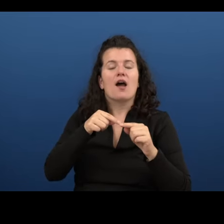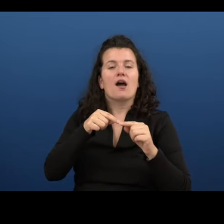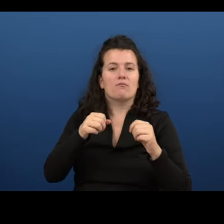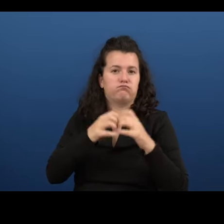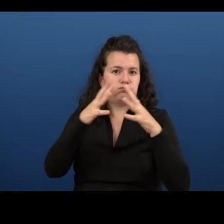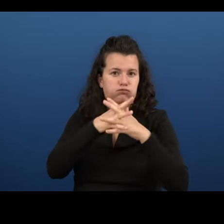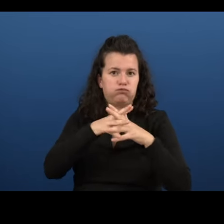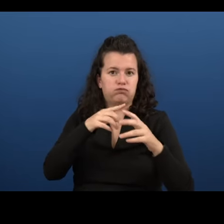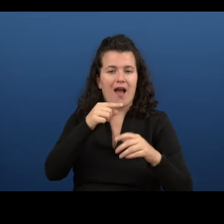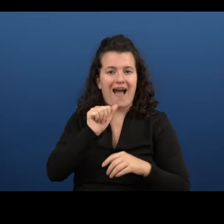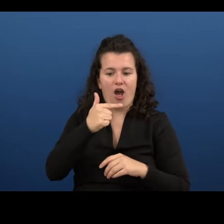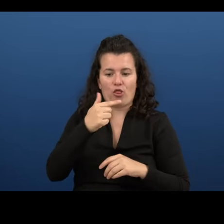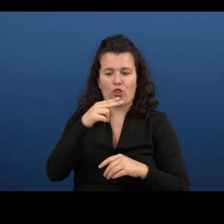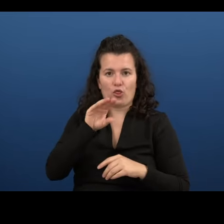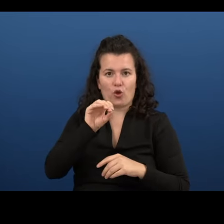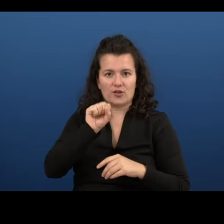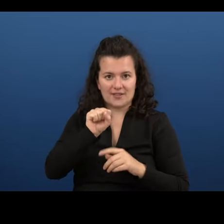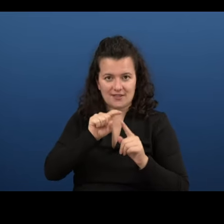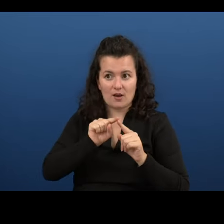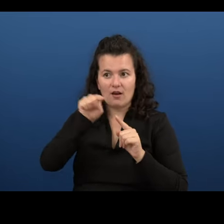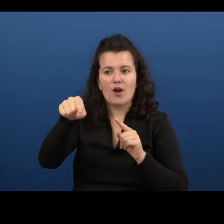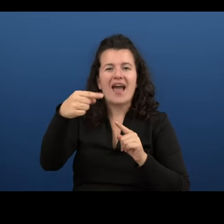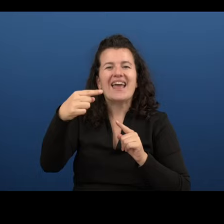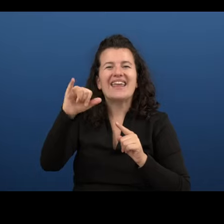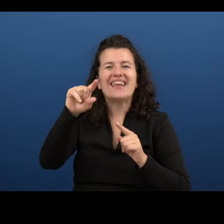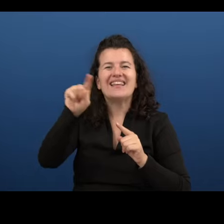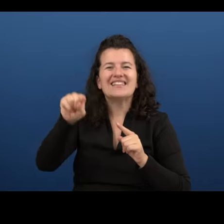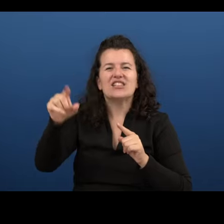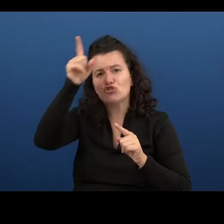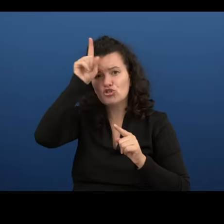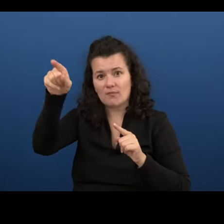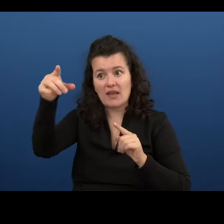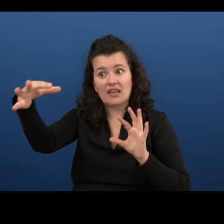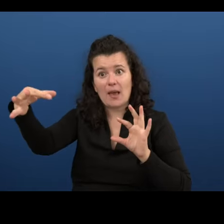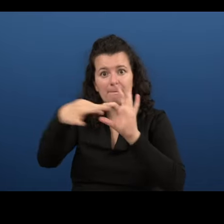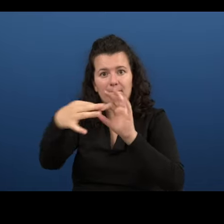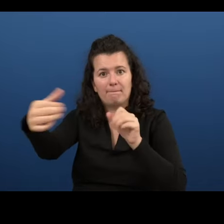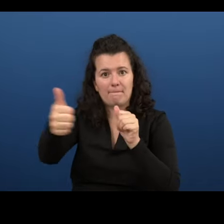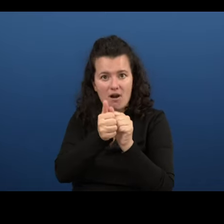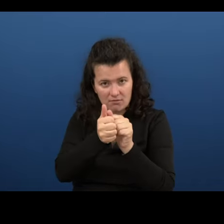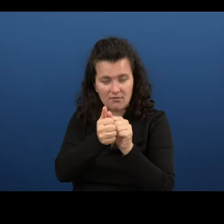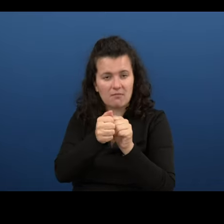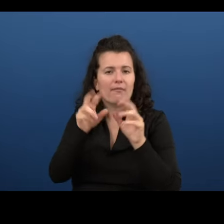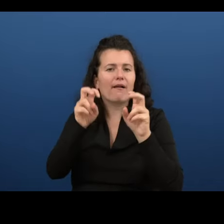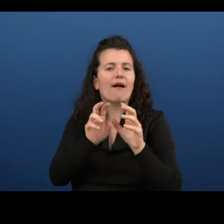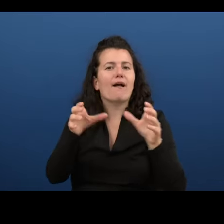14:38:59 And then the winners were selected in various categories of technology and intellectual